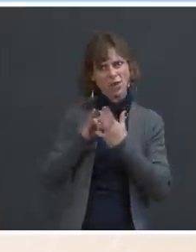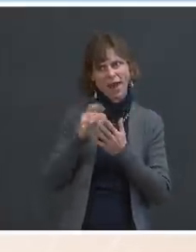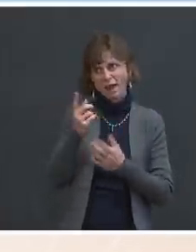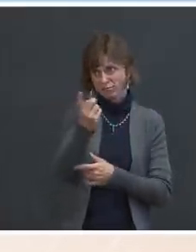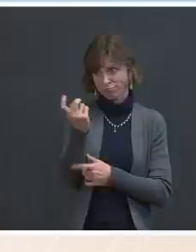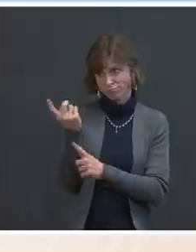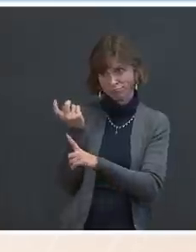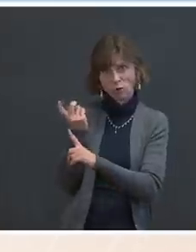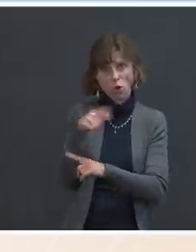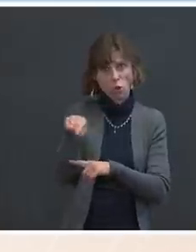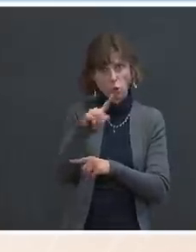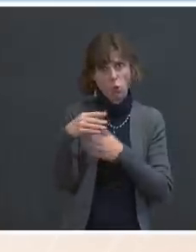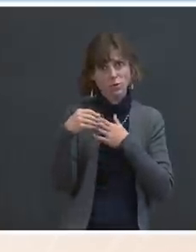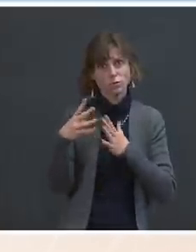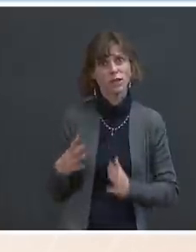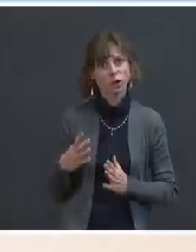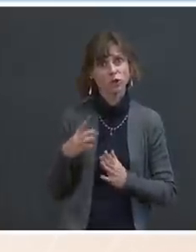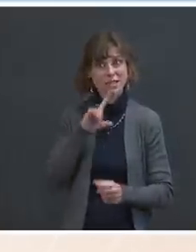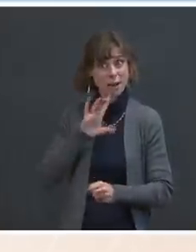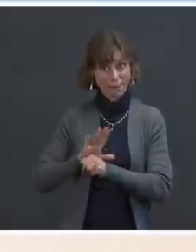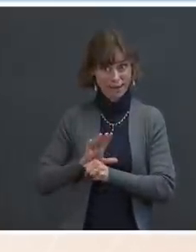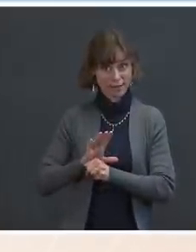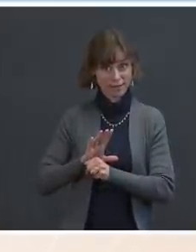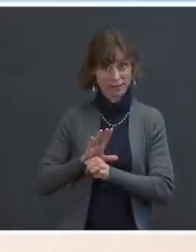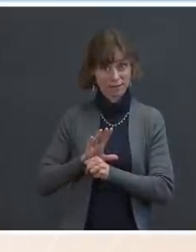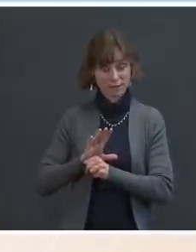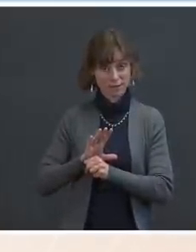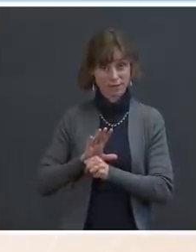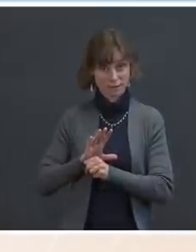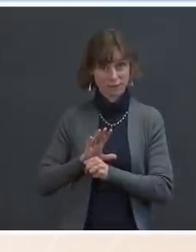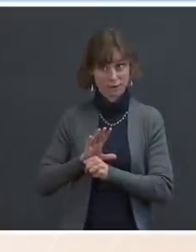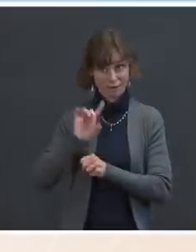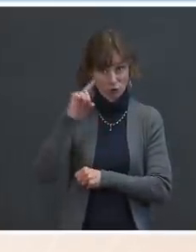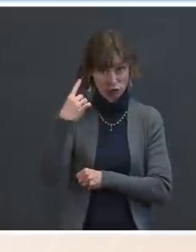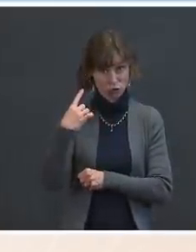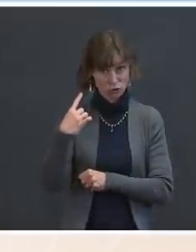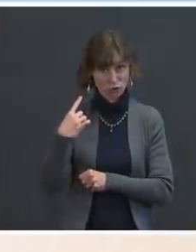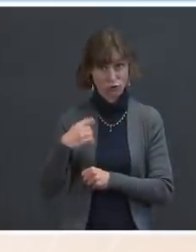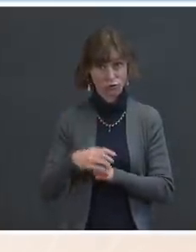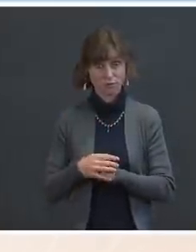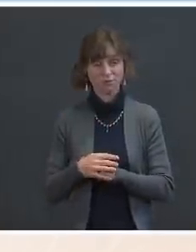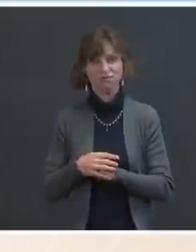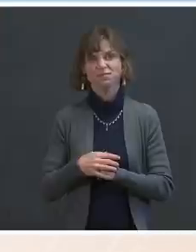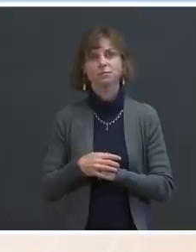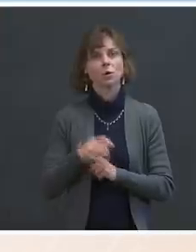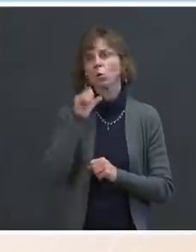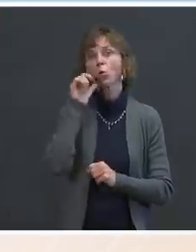The money is not a tap that gets turned on all at once. You have to make sure that you're continuing to follow those issues.